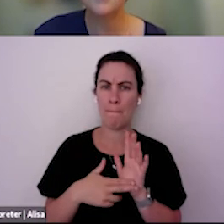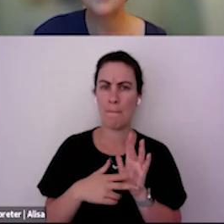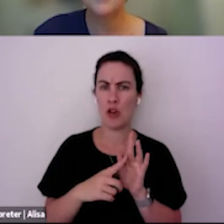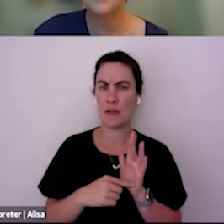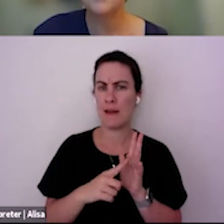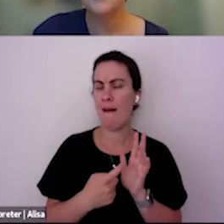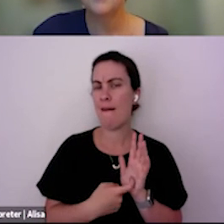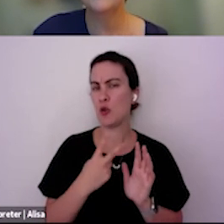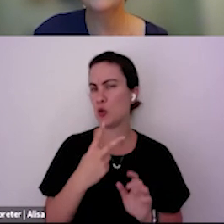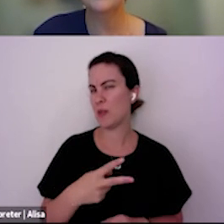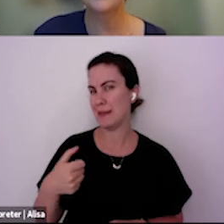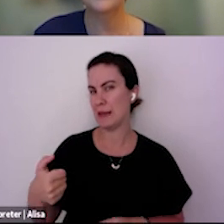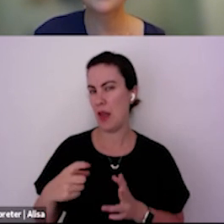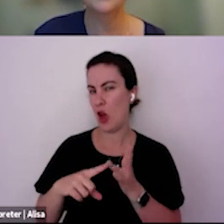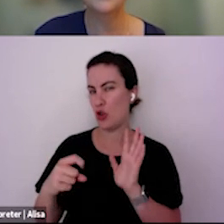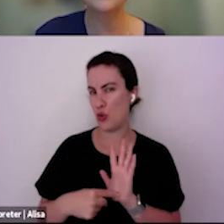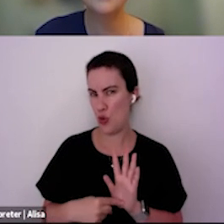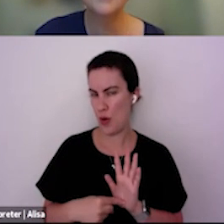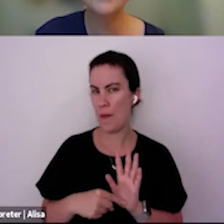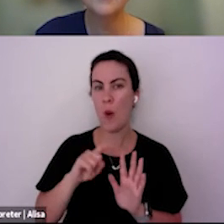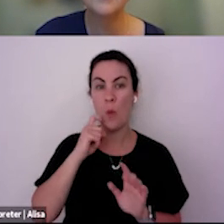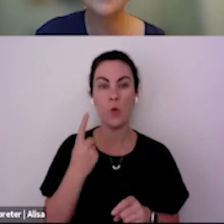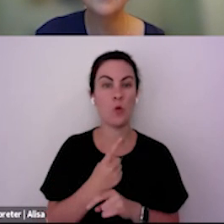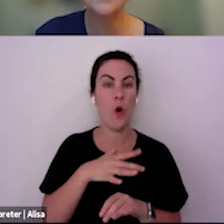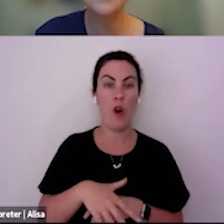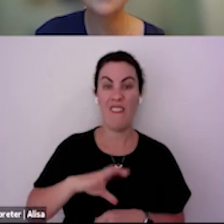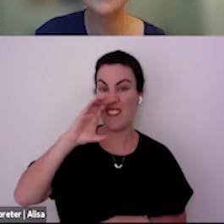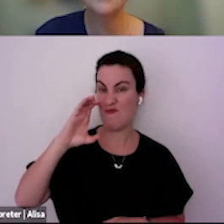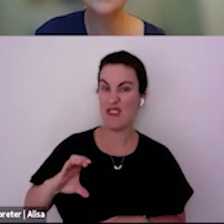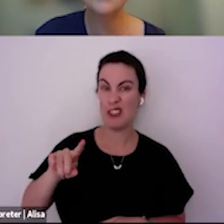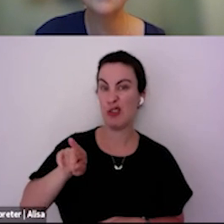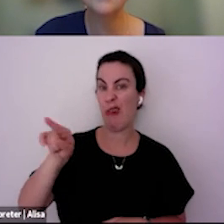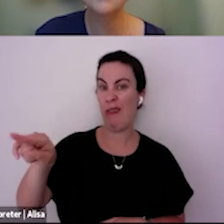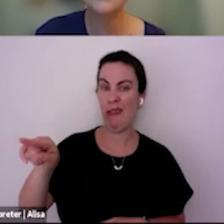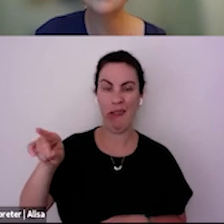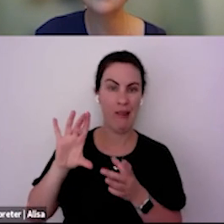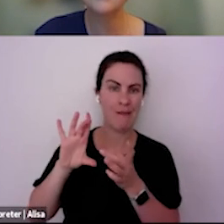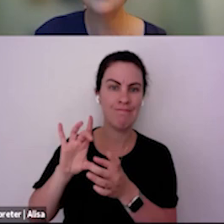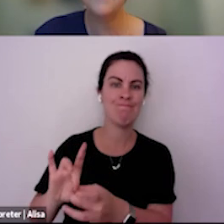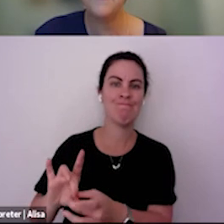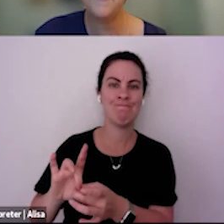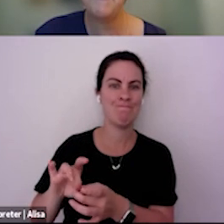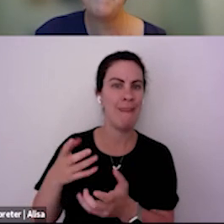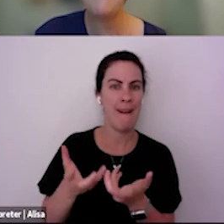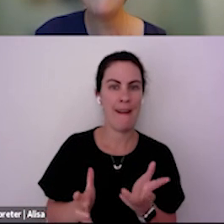be on 26 October. Regional audiences and engaging audiences around Australia. Link should be in the chat right now.